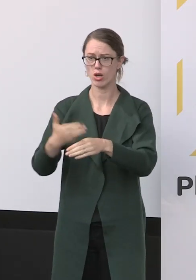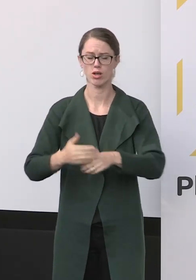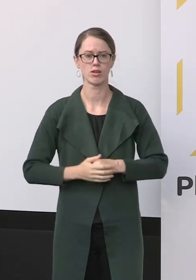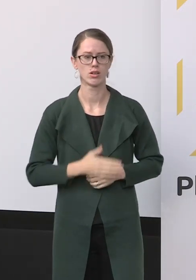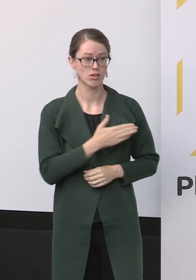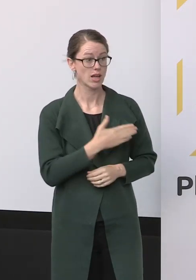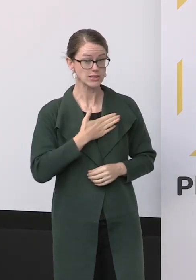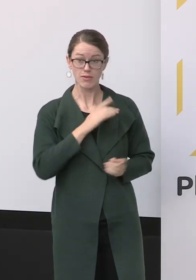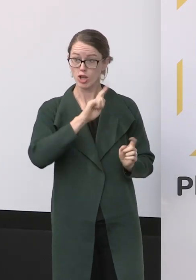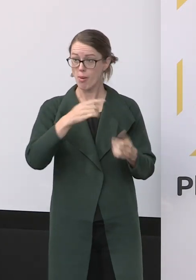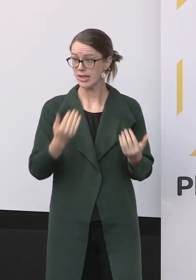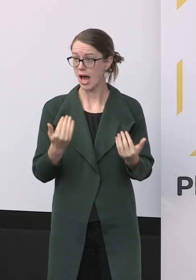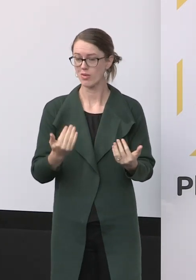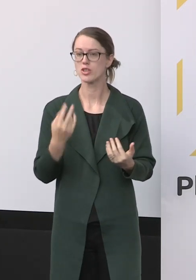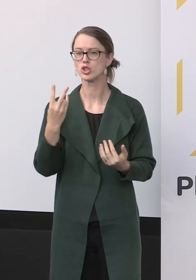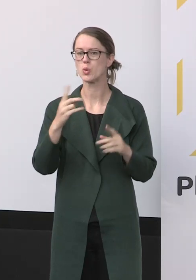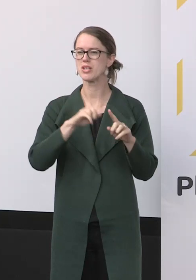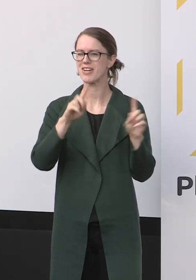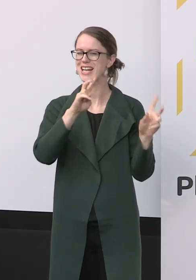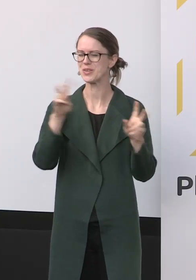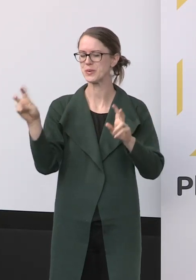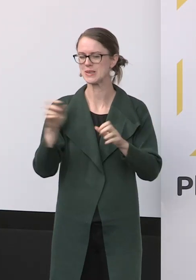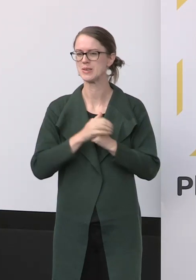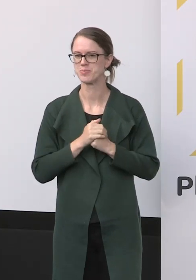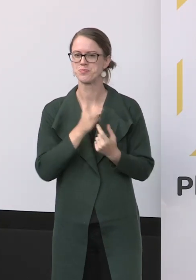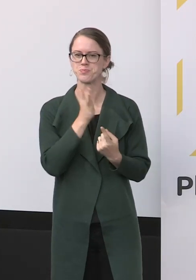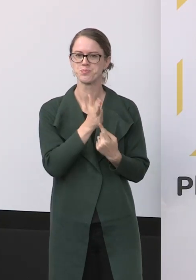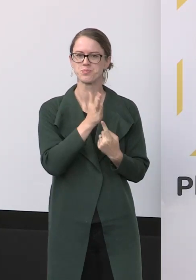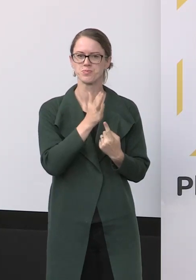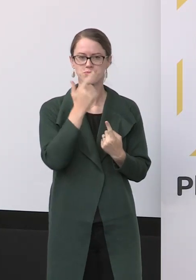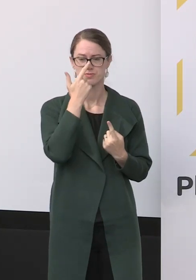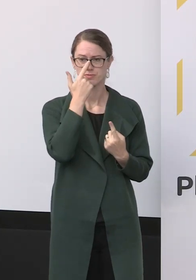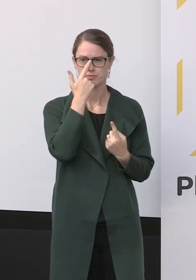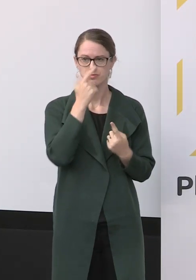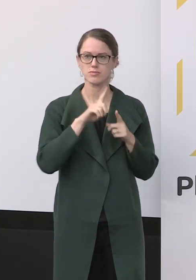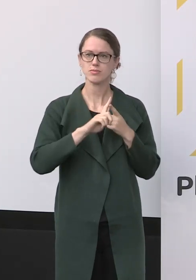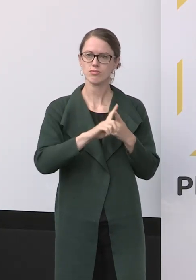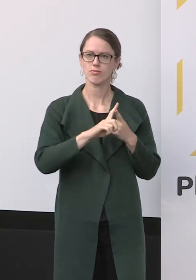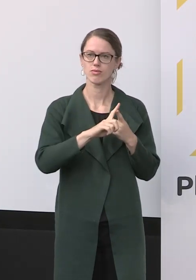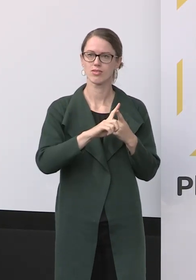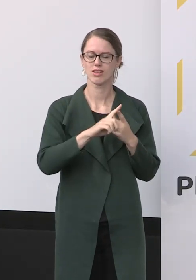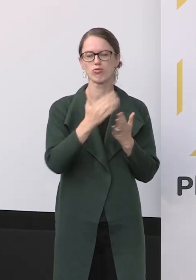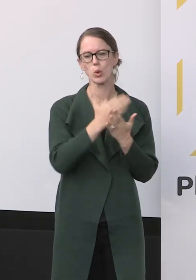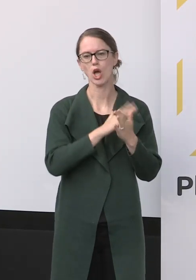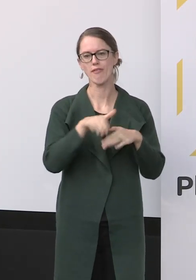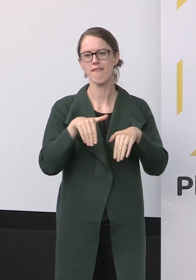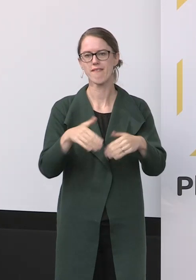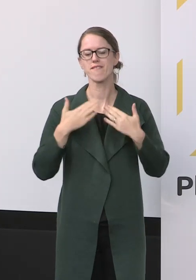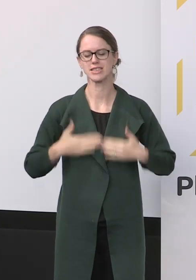even under Level 1. Do you think government departments